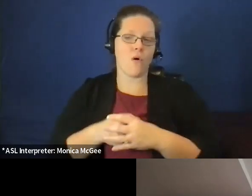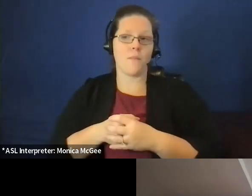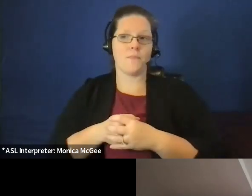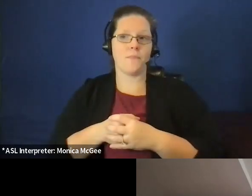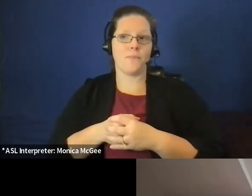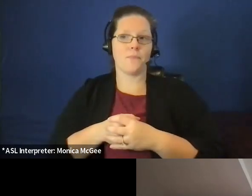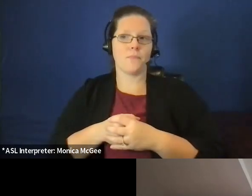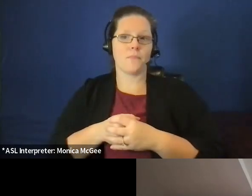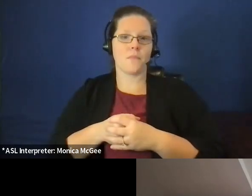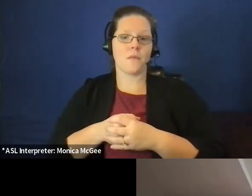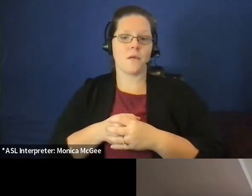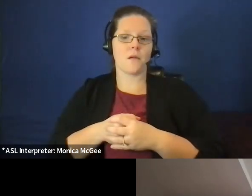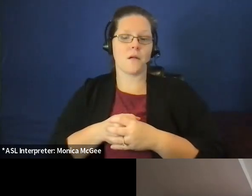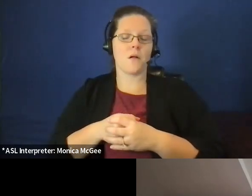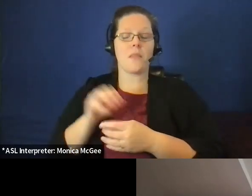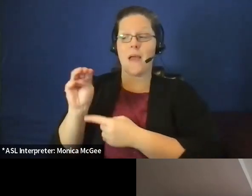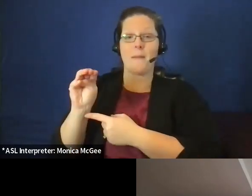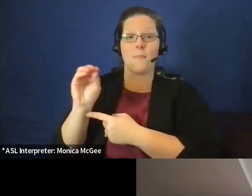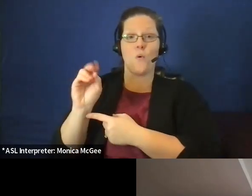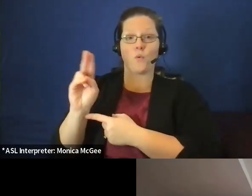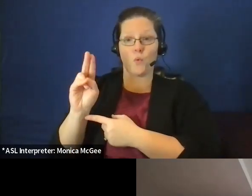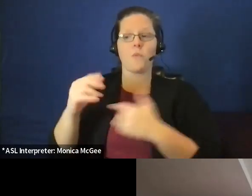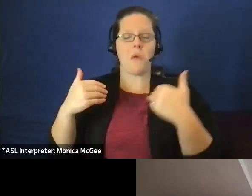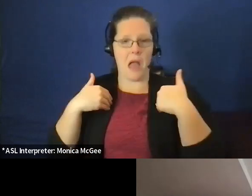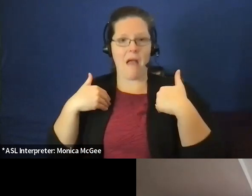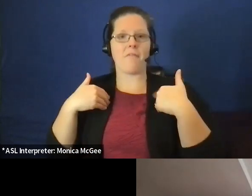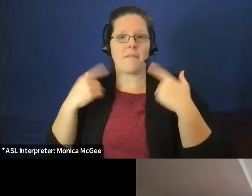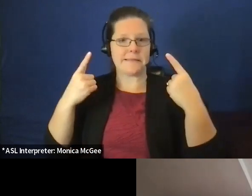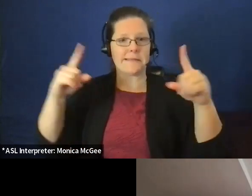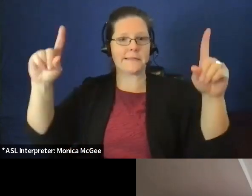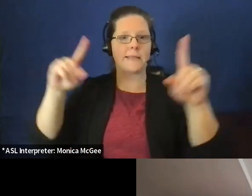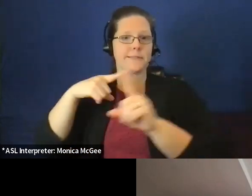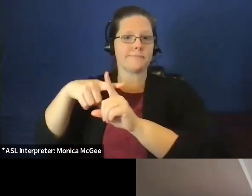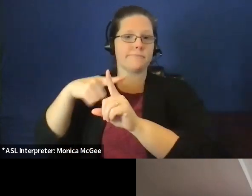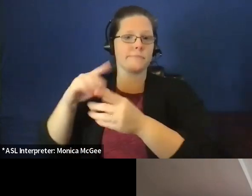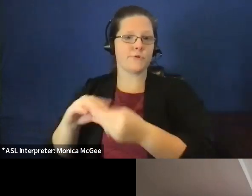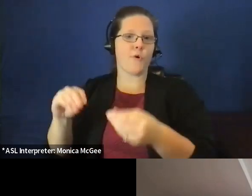colleague in New Mexico encourages you to reach out with your RDIS to help